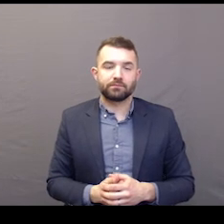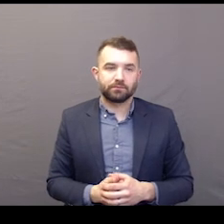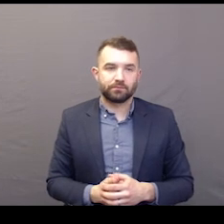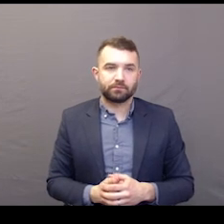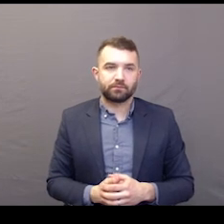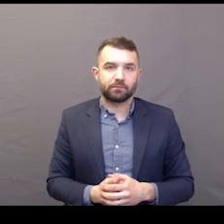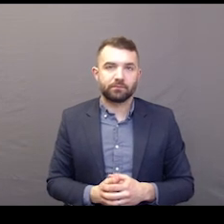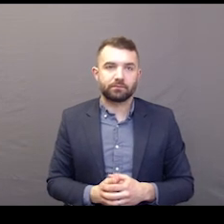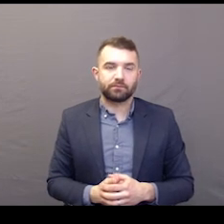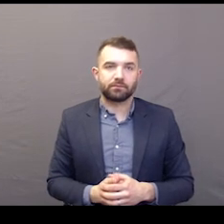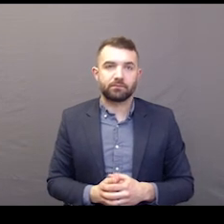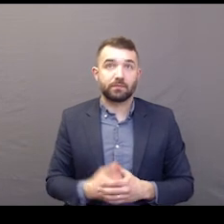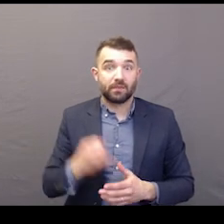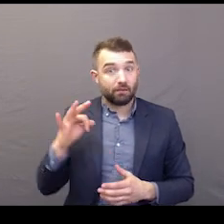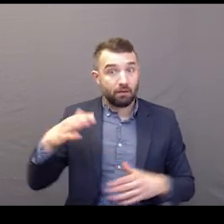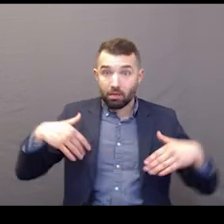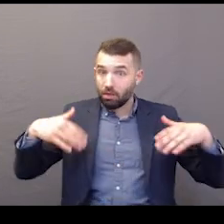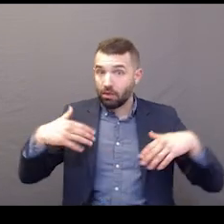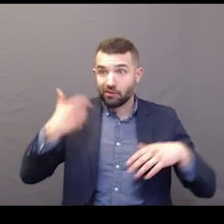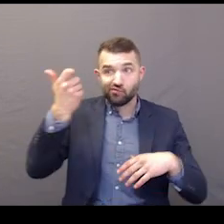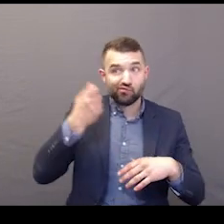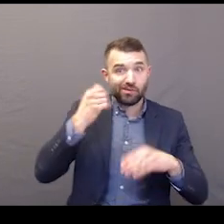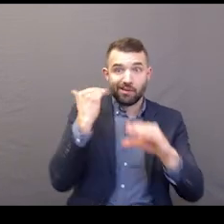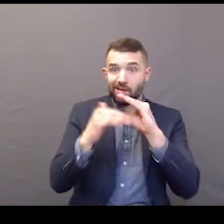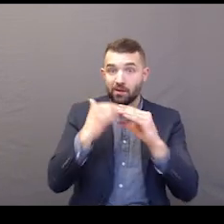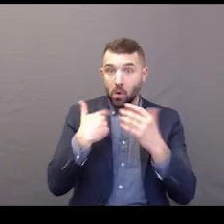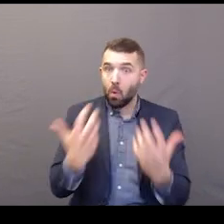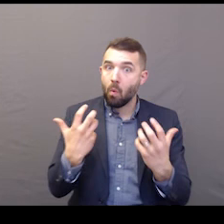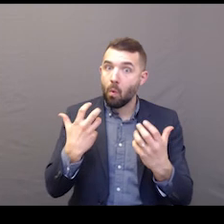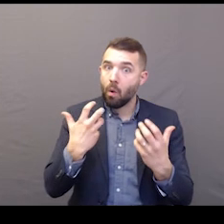If you are not currently on the list and would like to receive this notice,